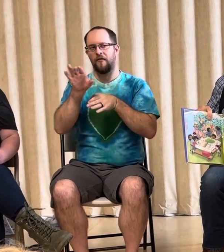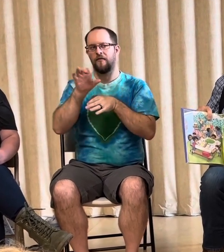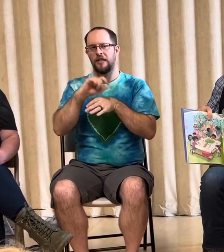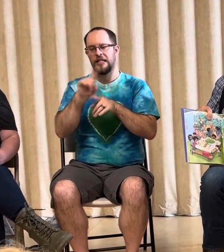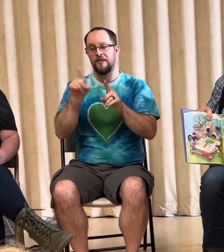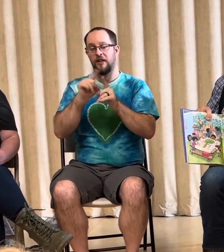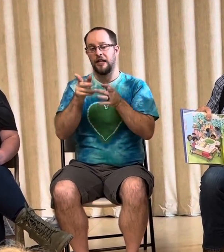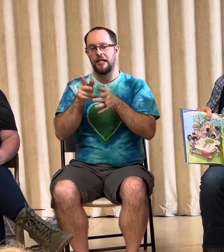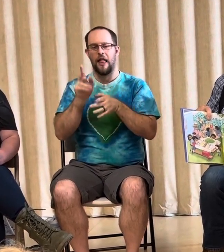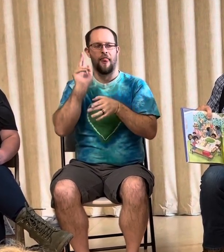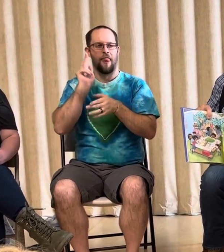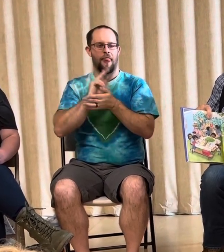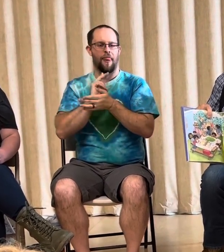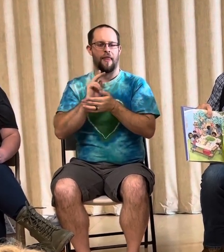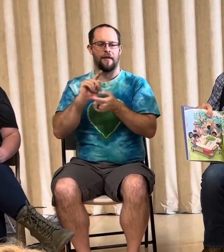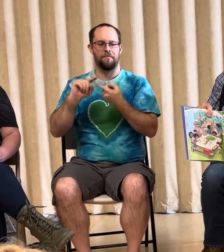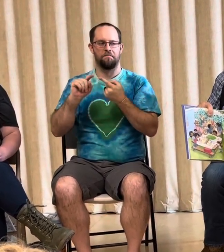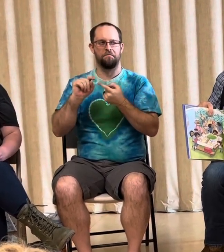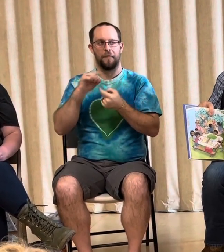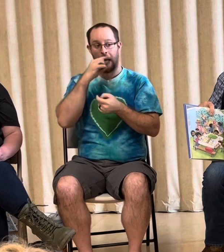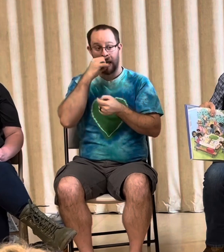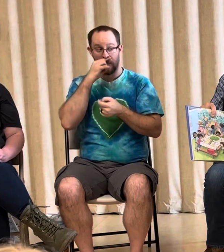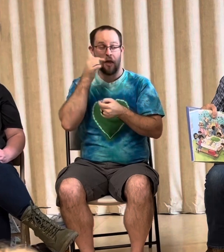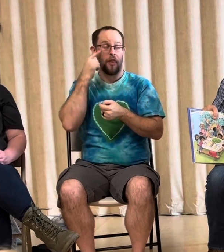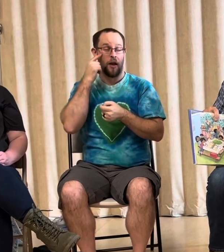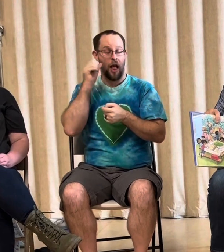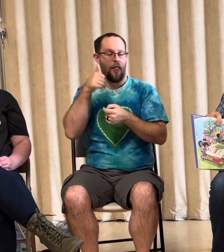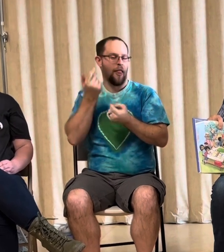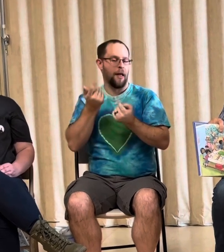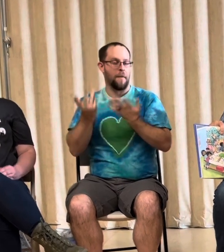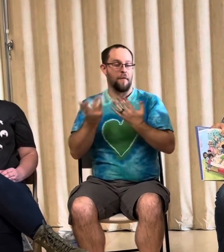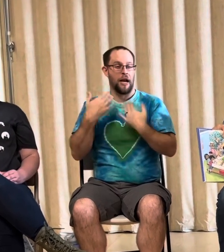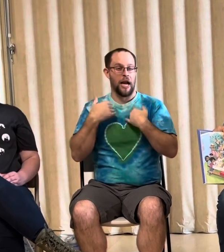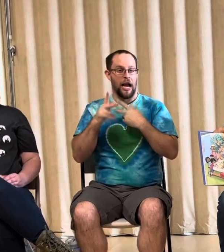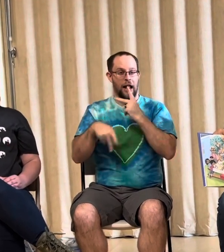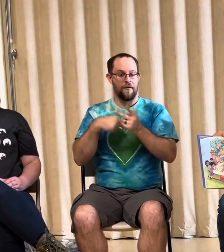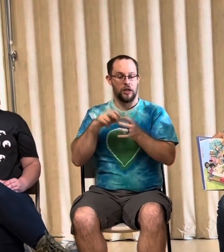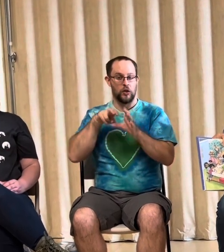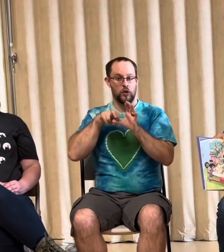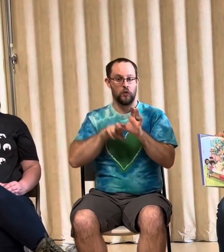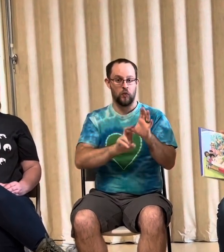neighborhood were thinking about some things, like: maybe we could have some kind of a swing. Maybe we